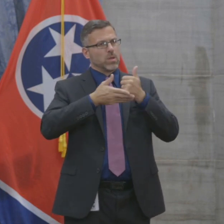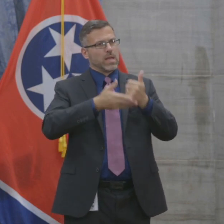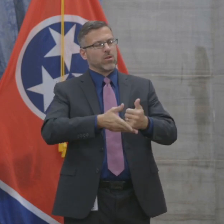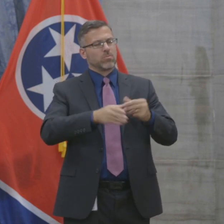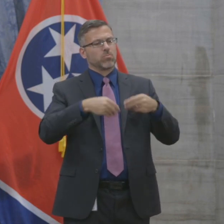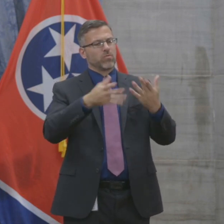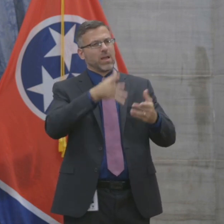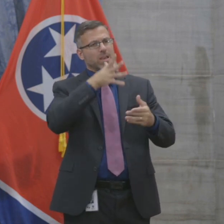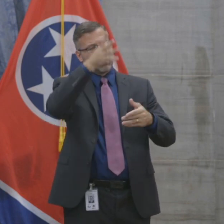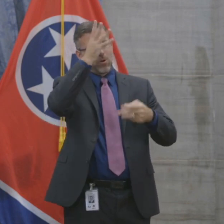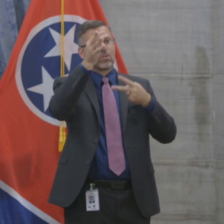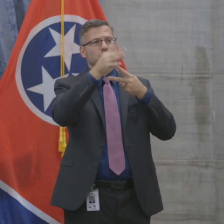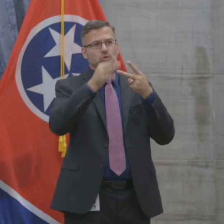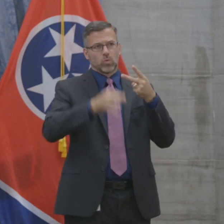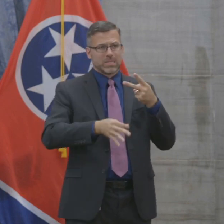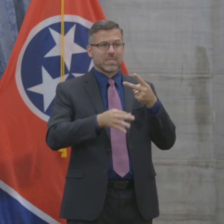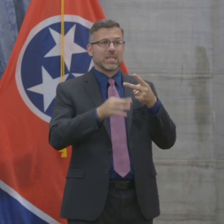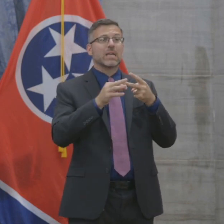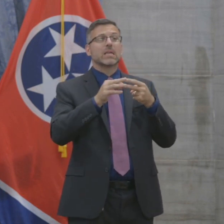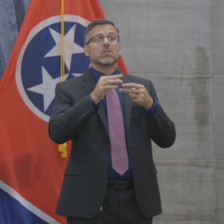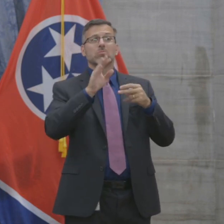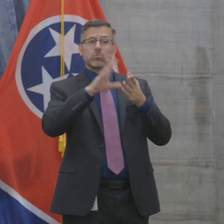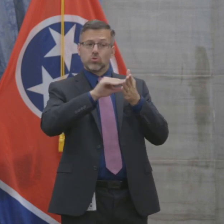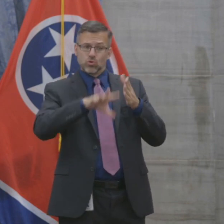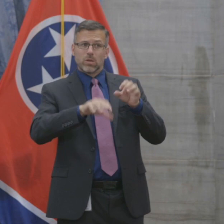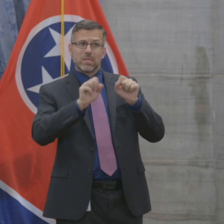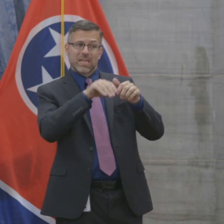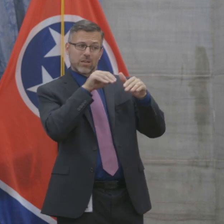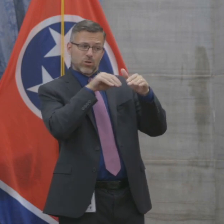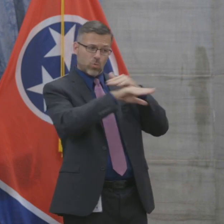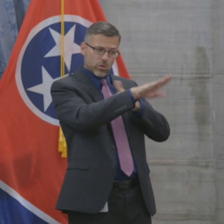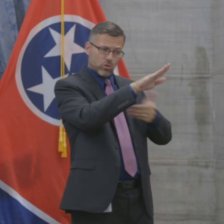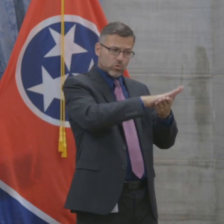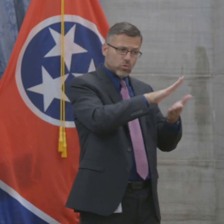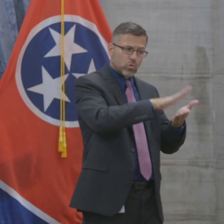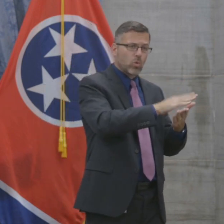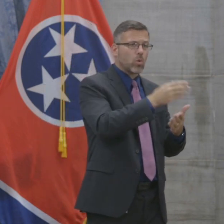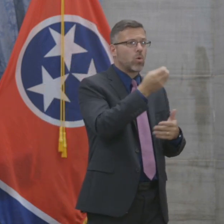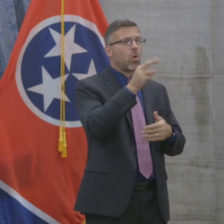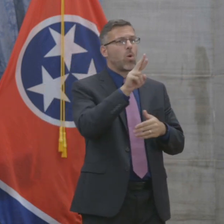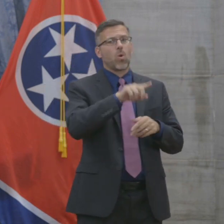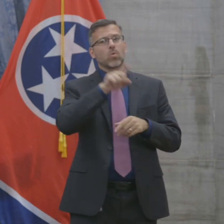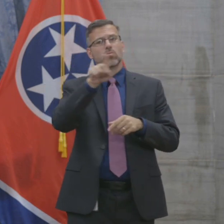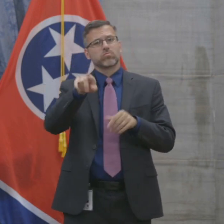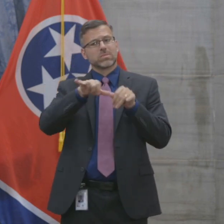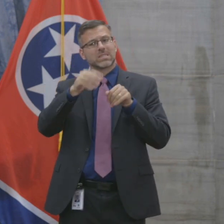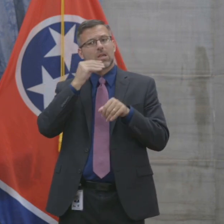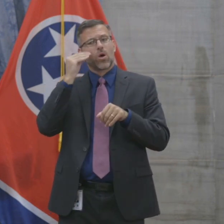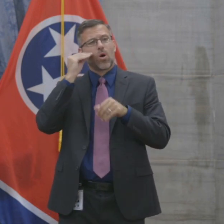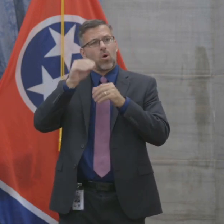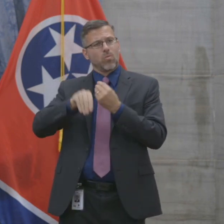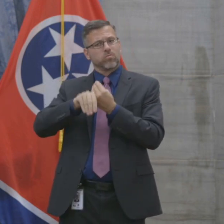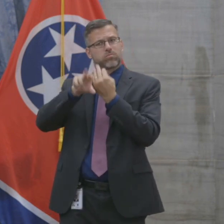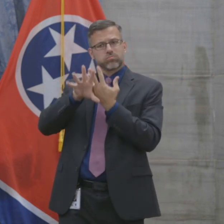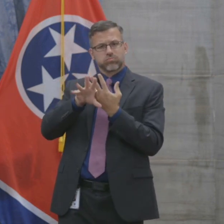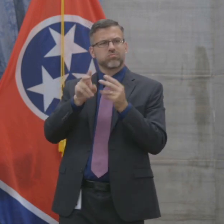program from the Federal Government and what we're doing to connect Tennesseans from temporary assistance to